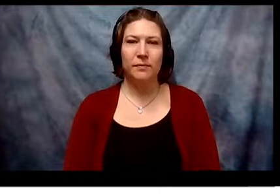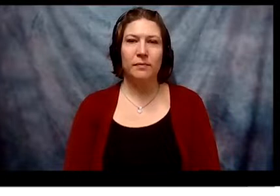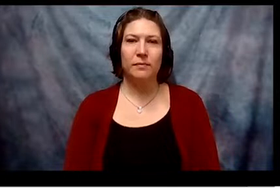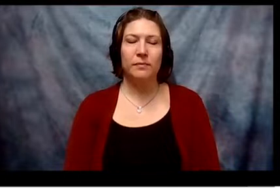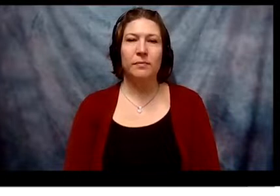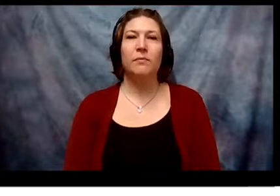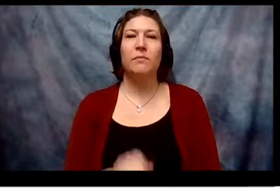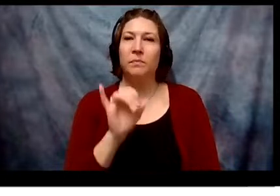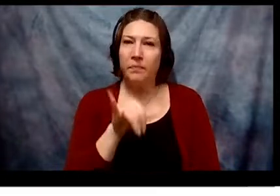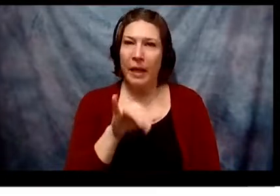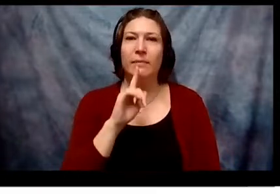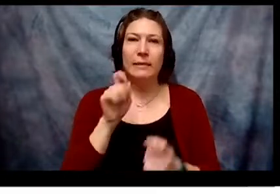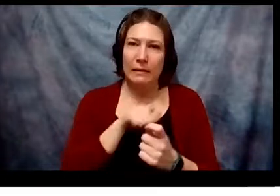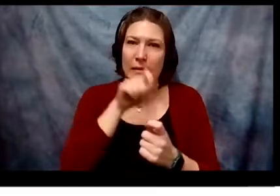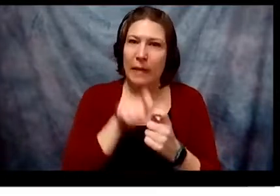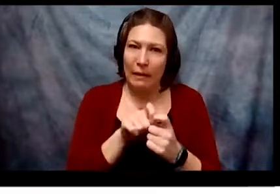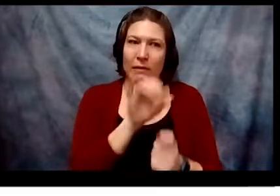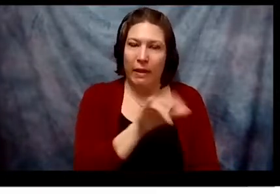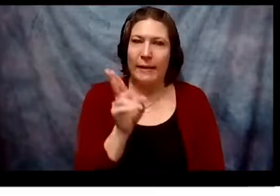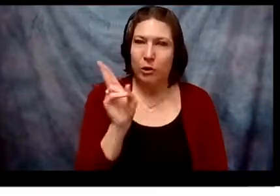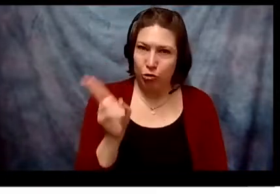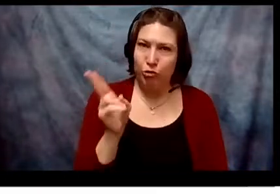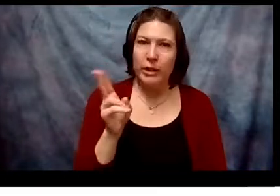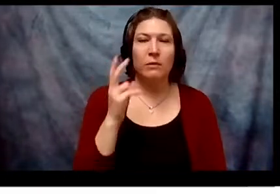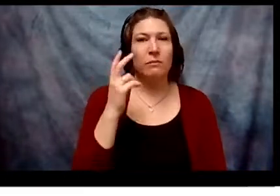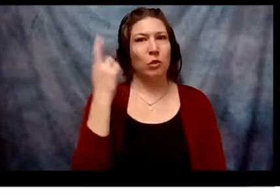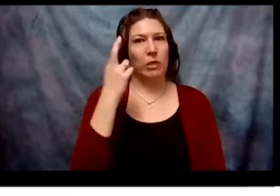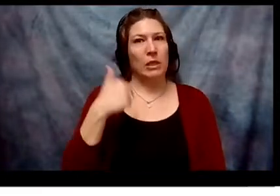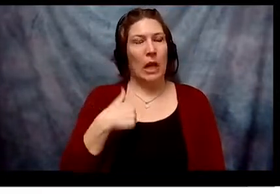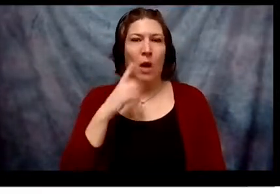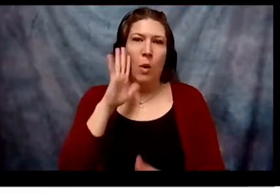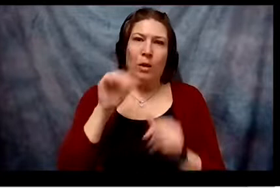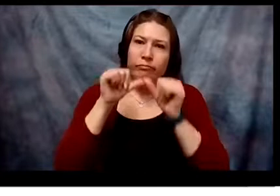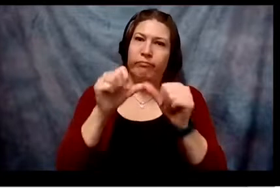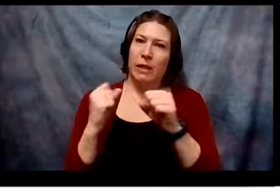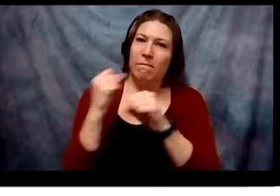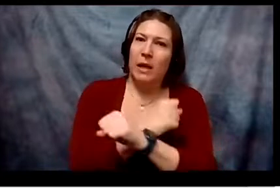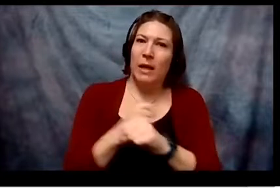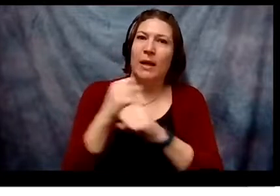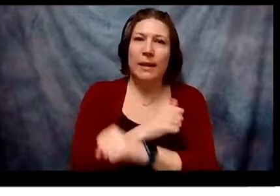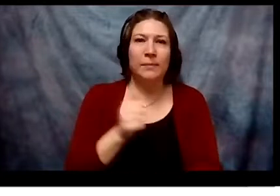It is exactly this history that makes me fight. Every day